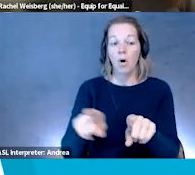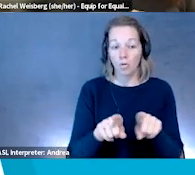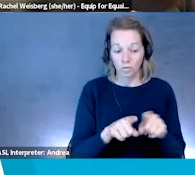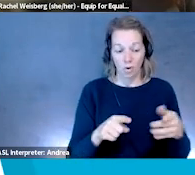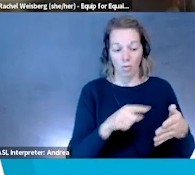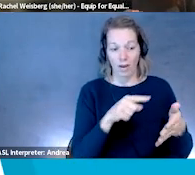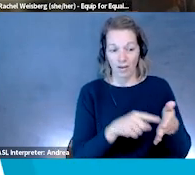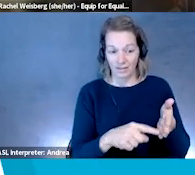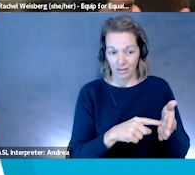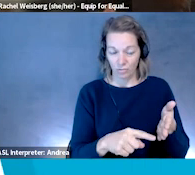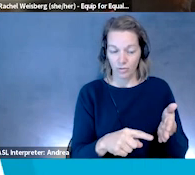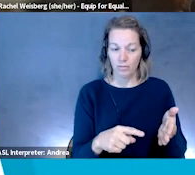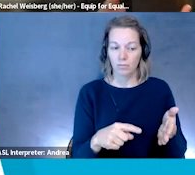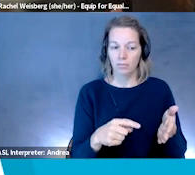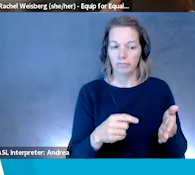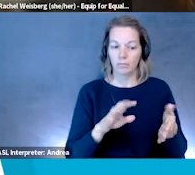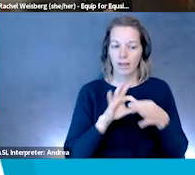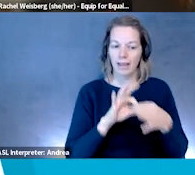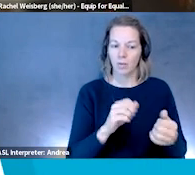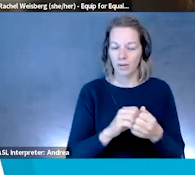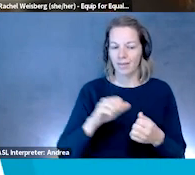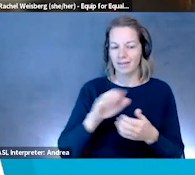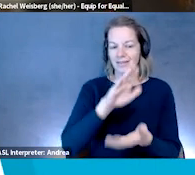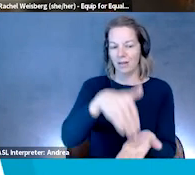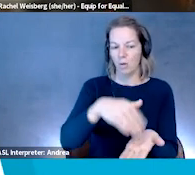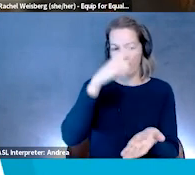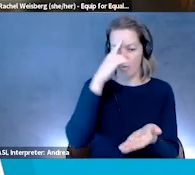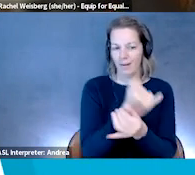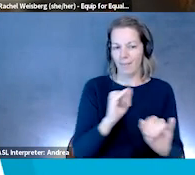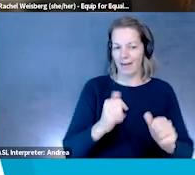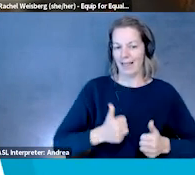THAT. IT CREATES